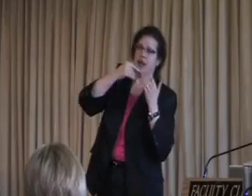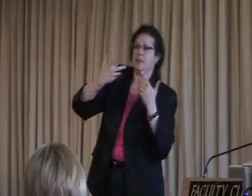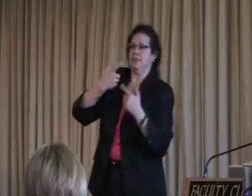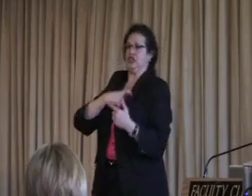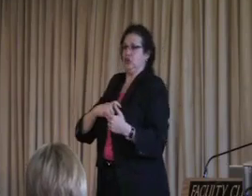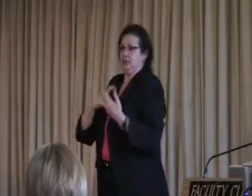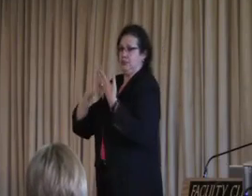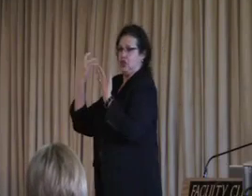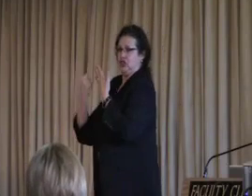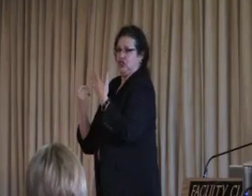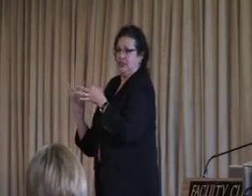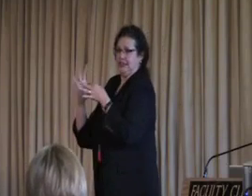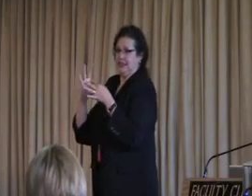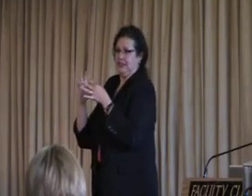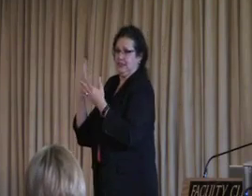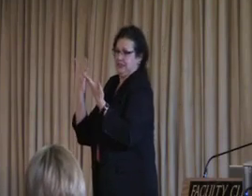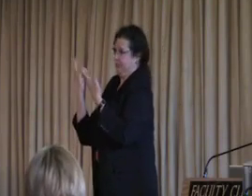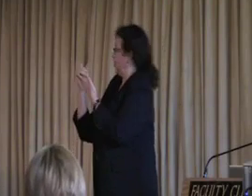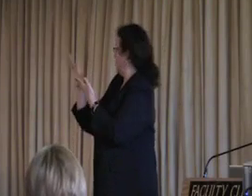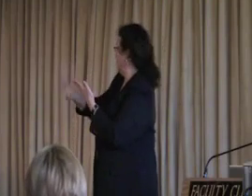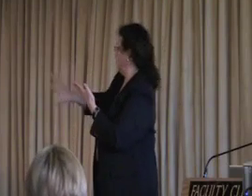the future with the University of Alberta and Zurich applied sciences. Right now the